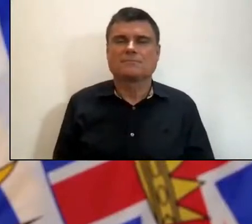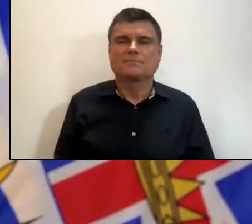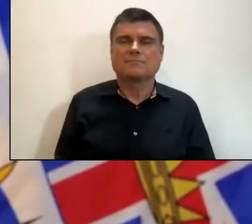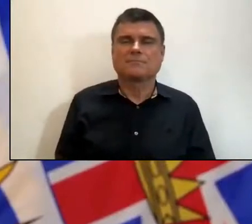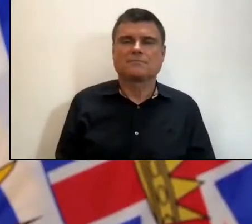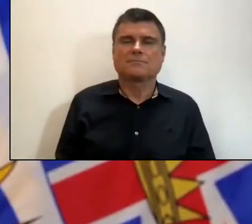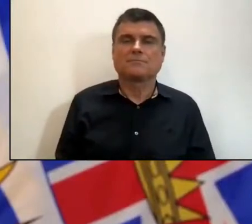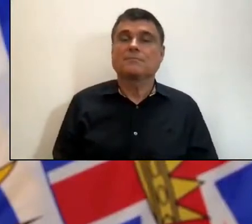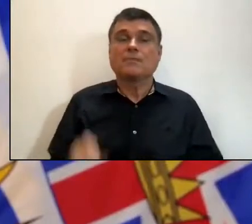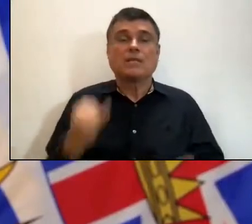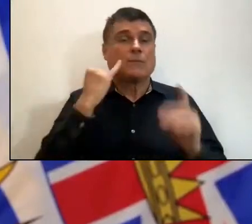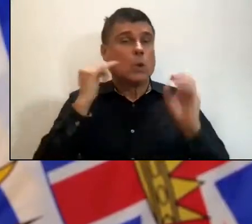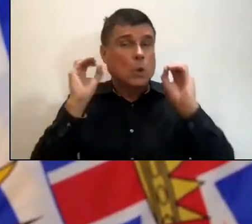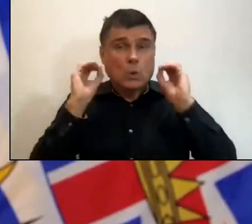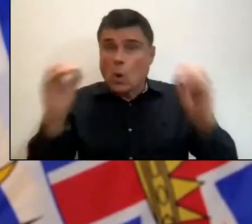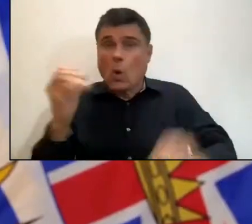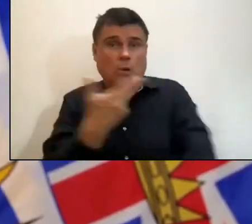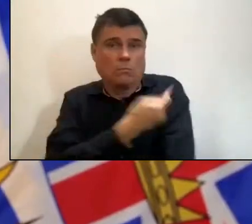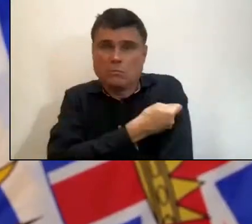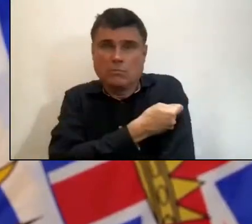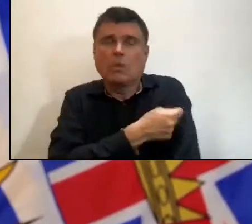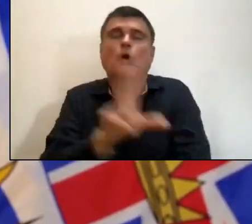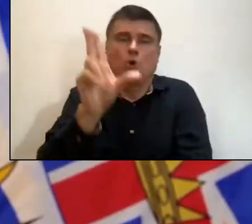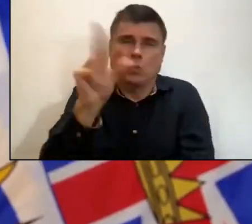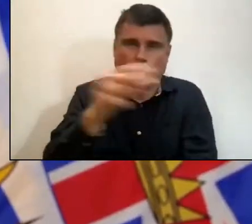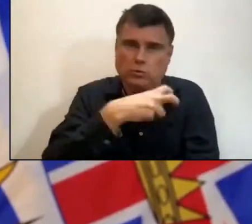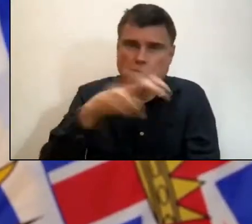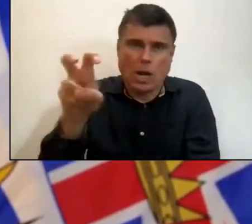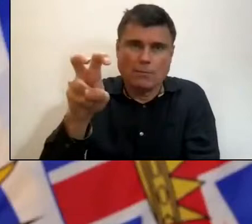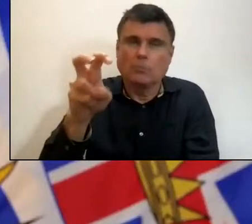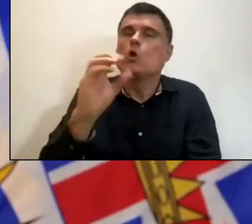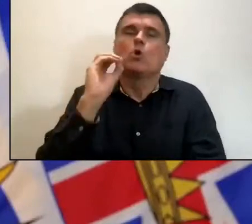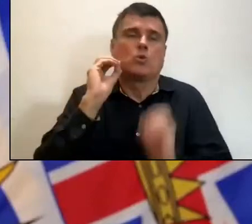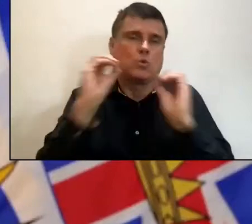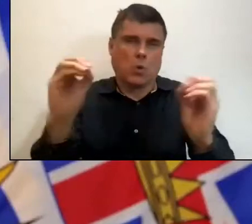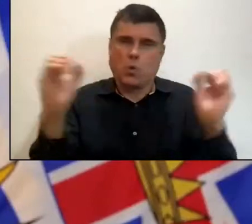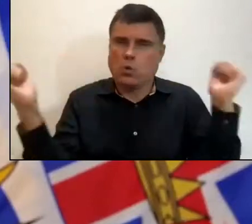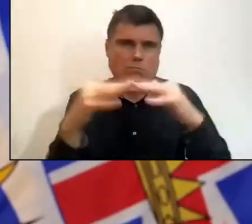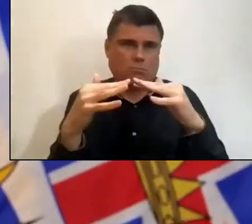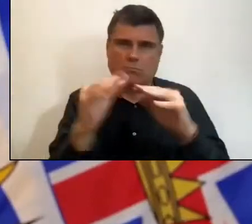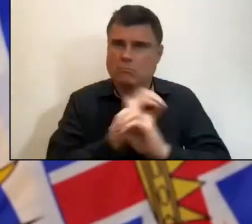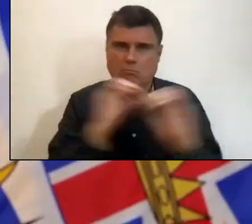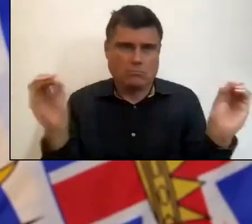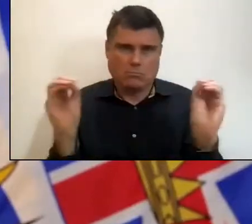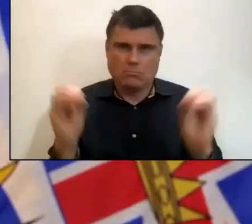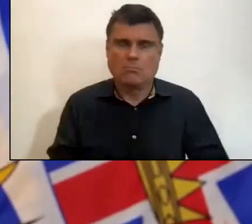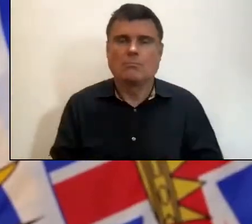immunized you should not be traveling or gathering. It's about your own risk, your